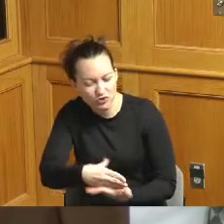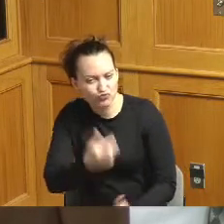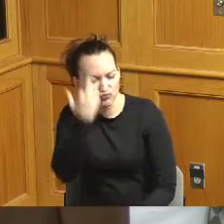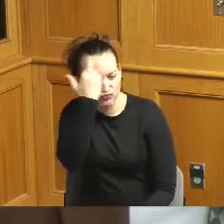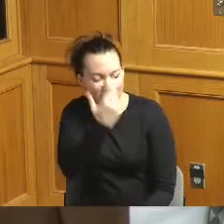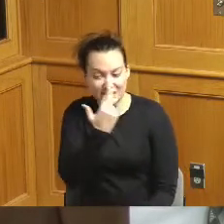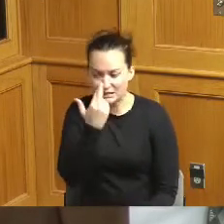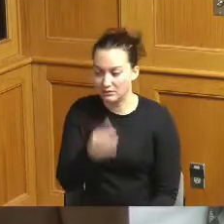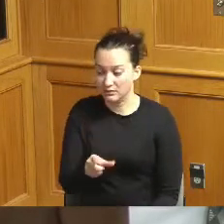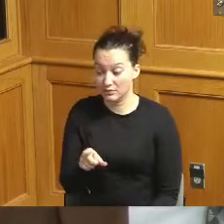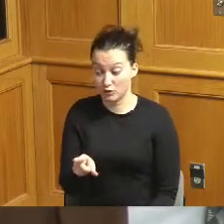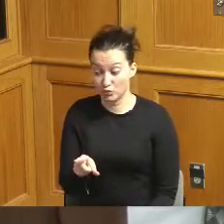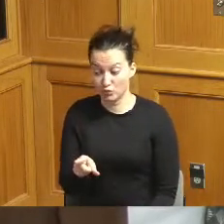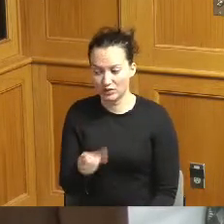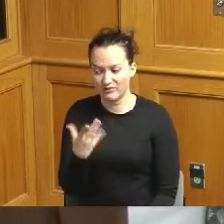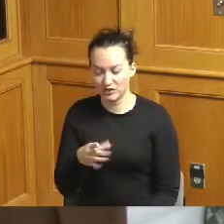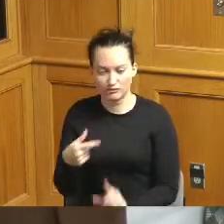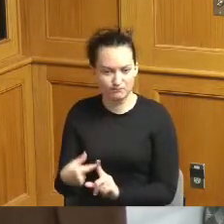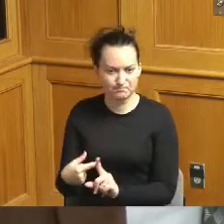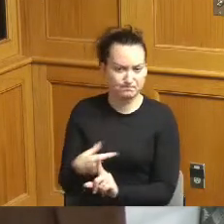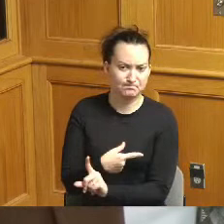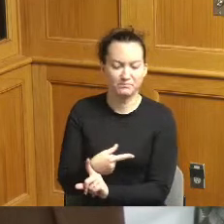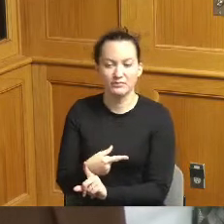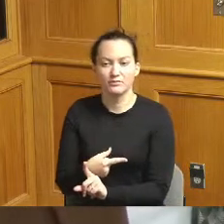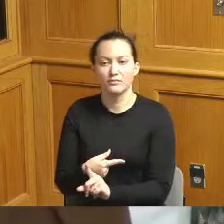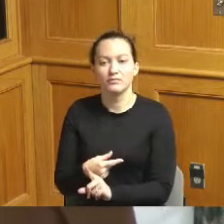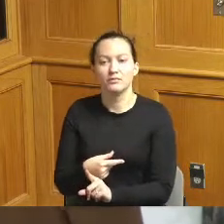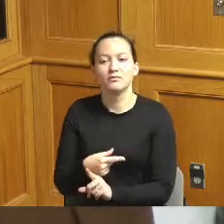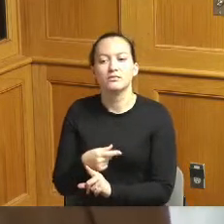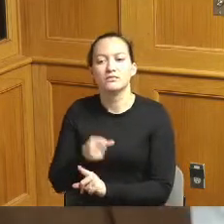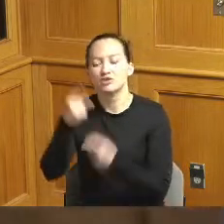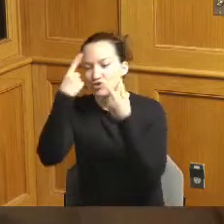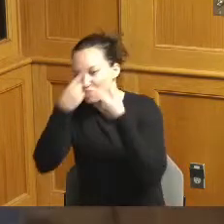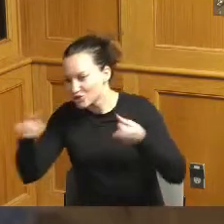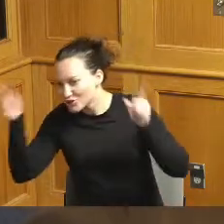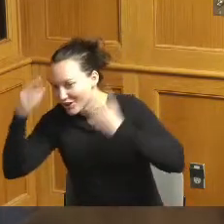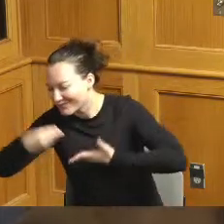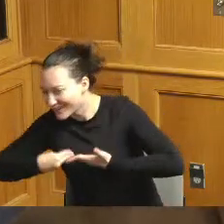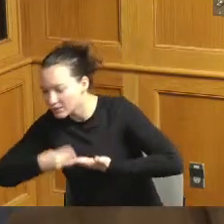being and you you did delineate from one share funding is coming correct there's no general fund